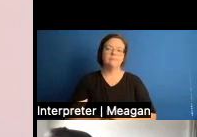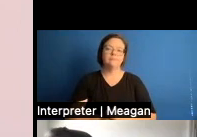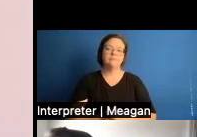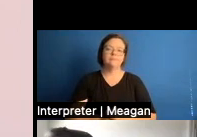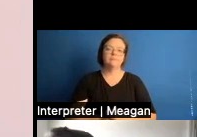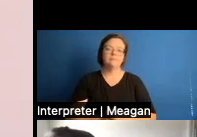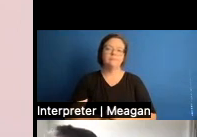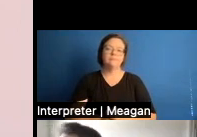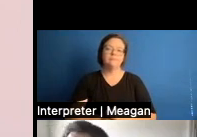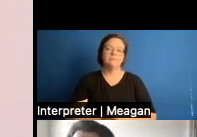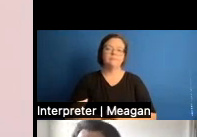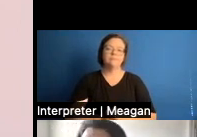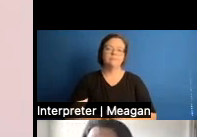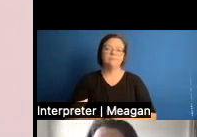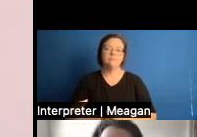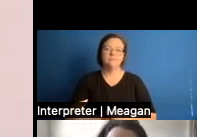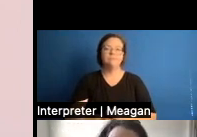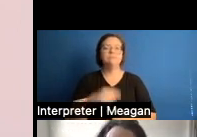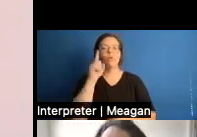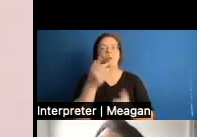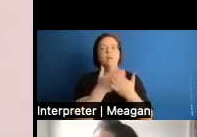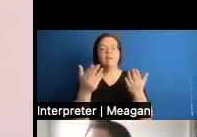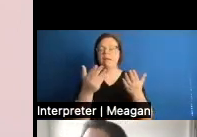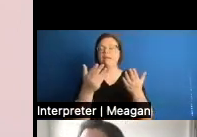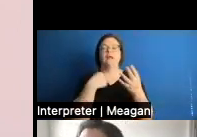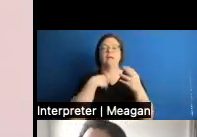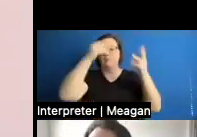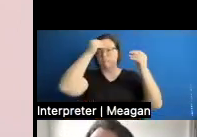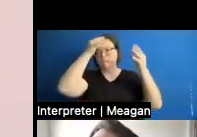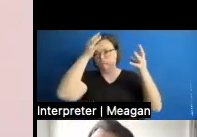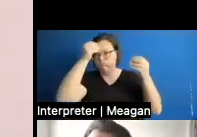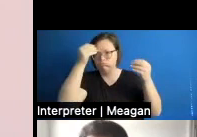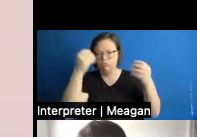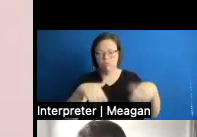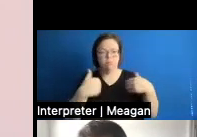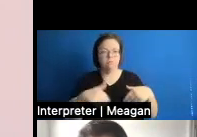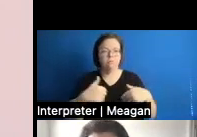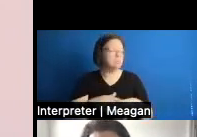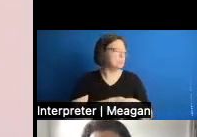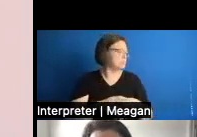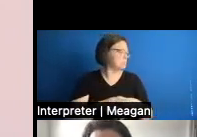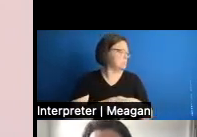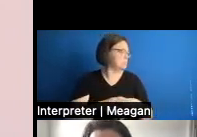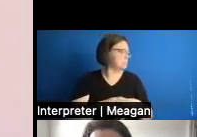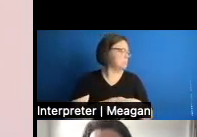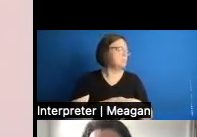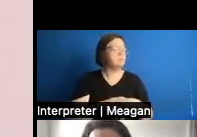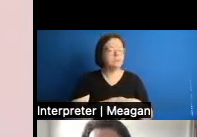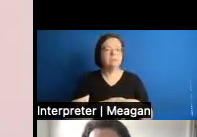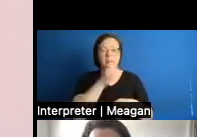One for me that's been like blowing me away. I can put it in the chat is Eloisa Amezcua’s